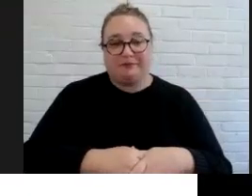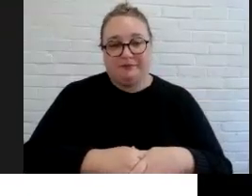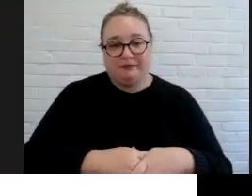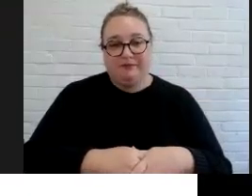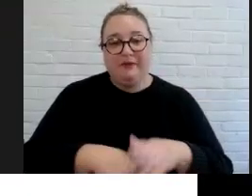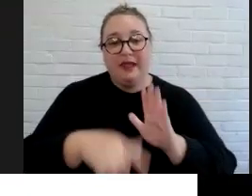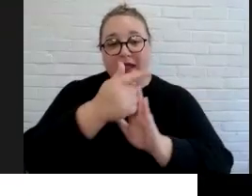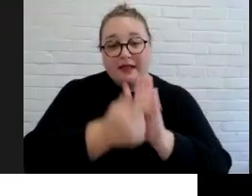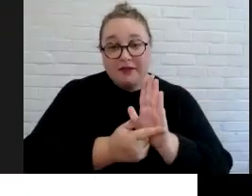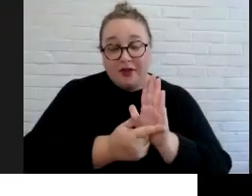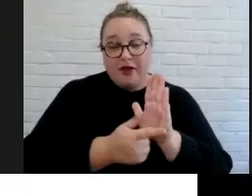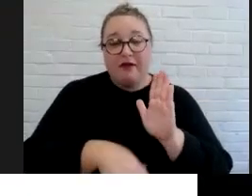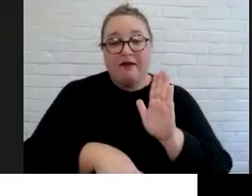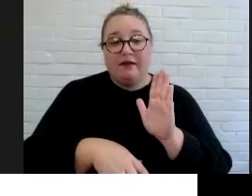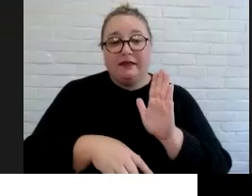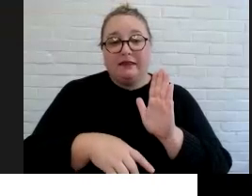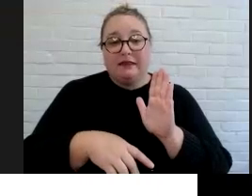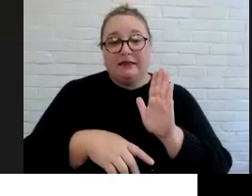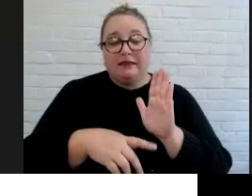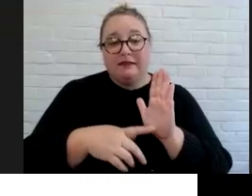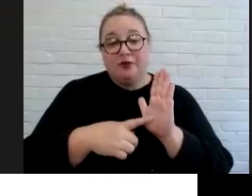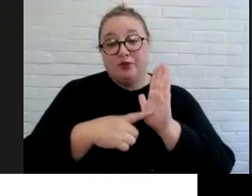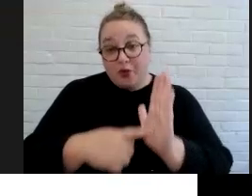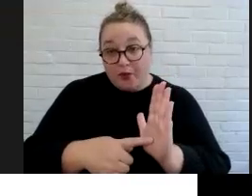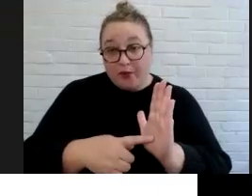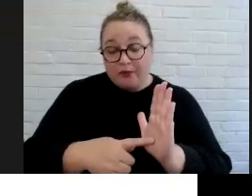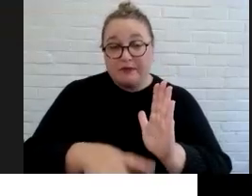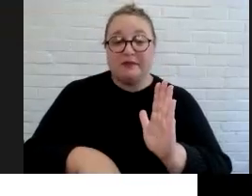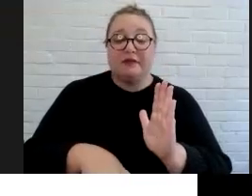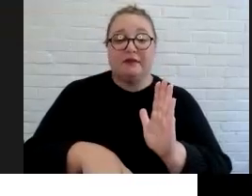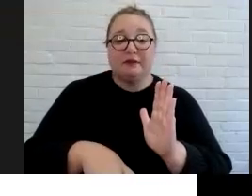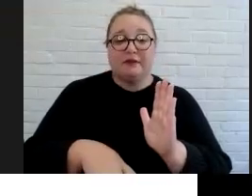the most effective way to, you know, the best practices in an online